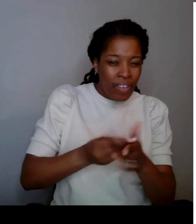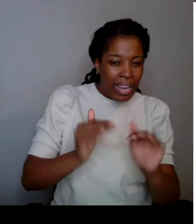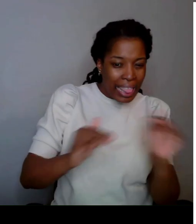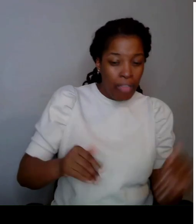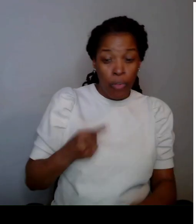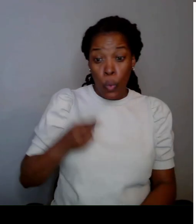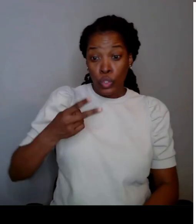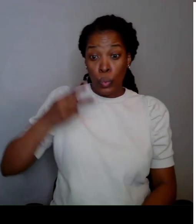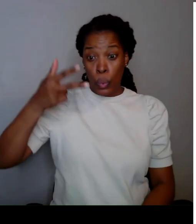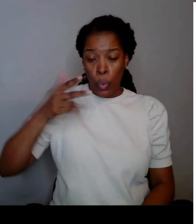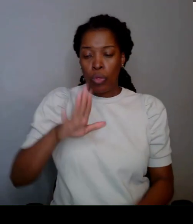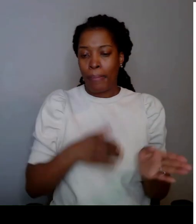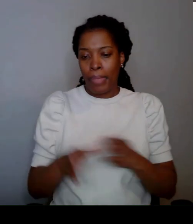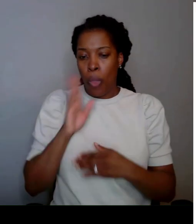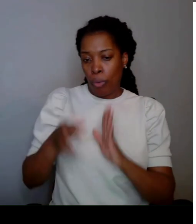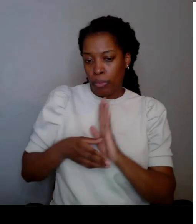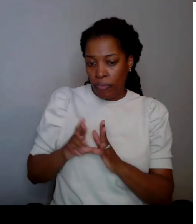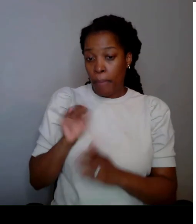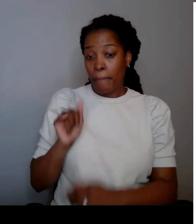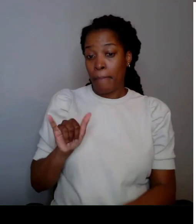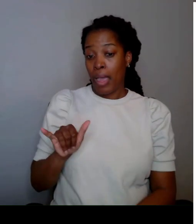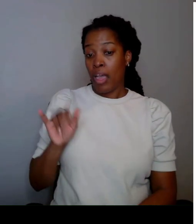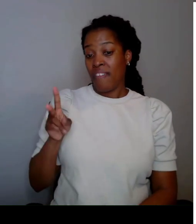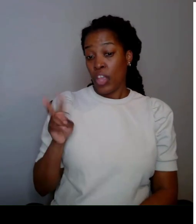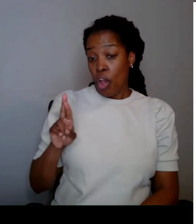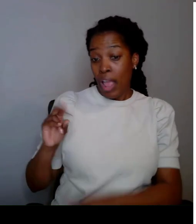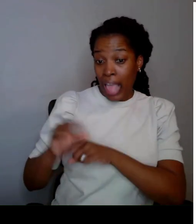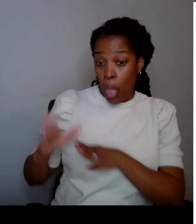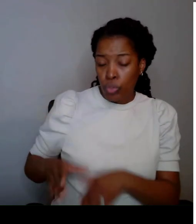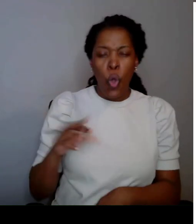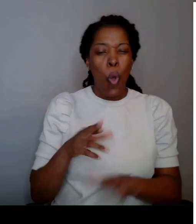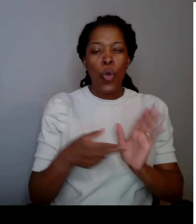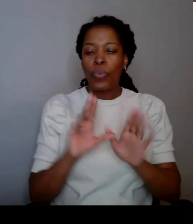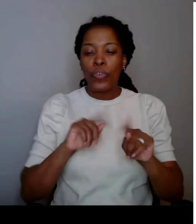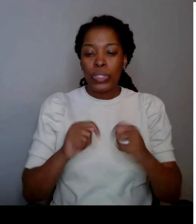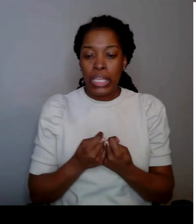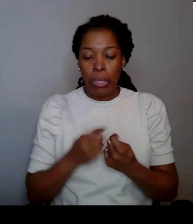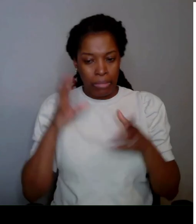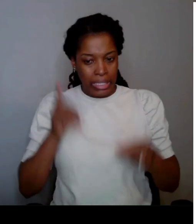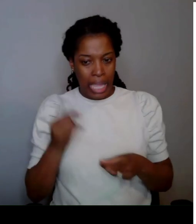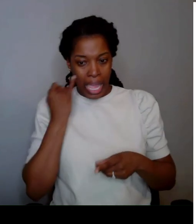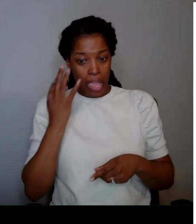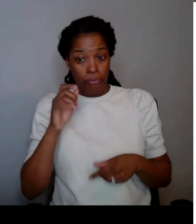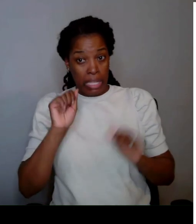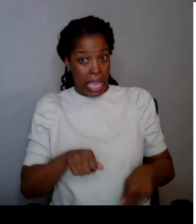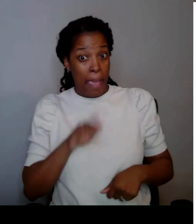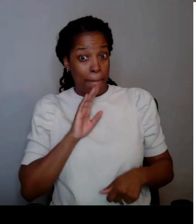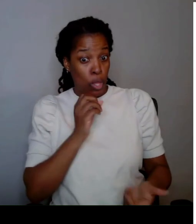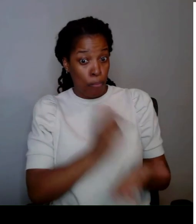whether it can be approved. If approved, your IPE will be updated to include support for startup costs.